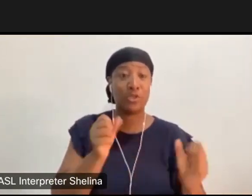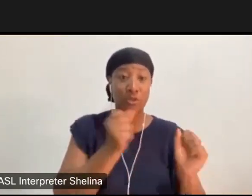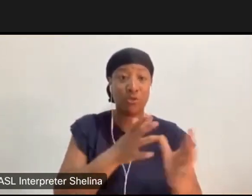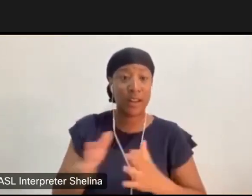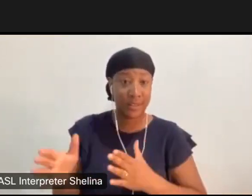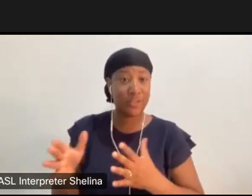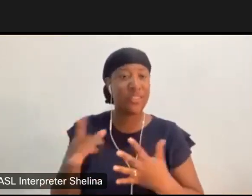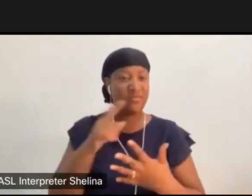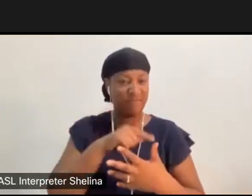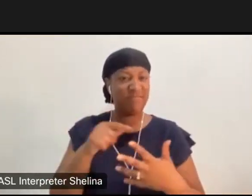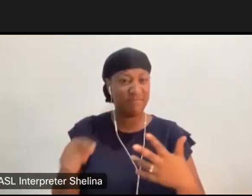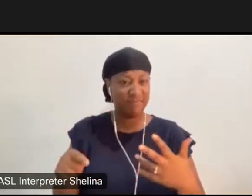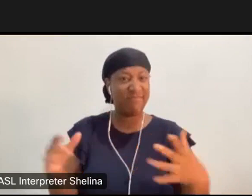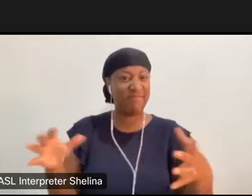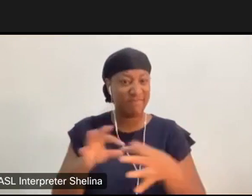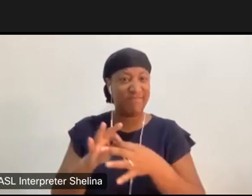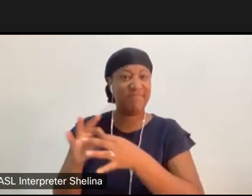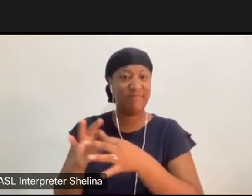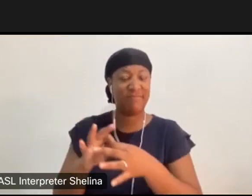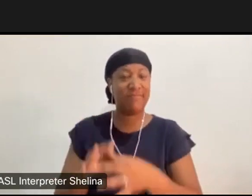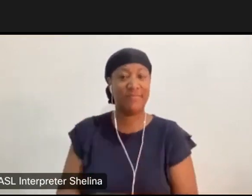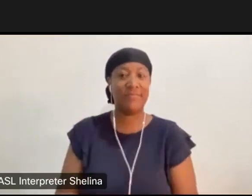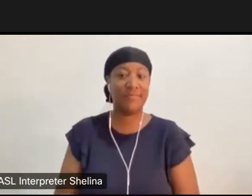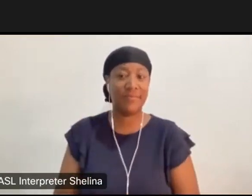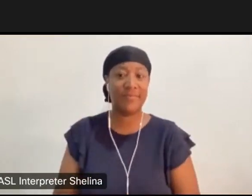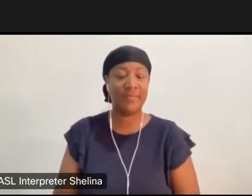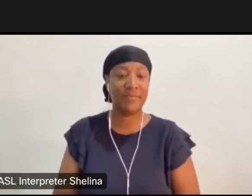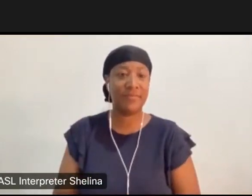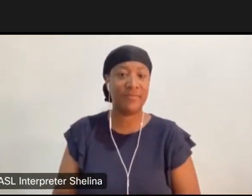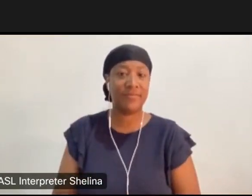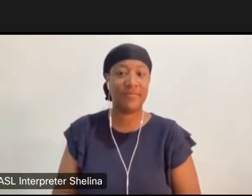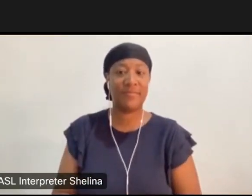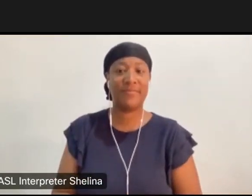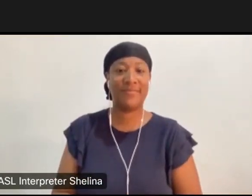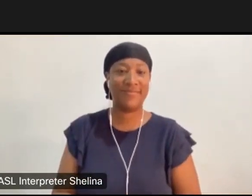To what you have decided to focus your efforts on.